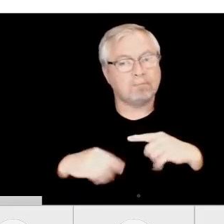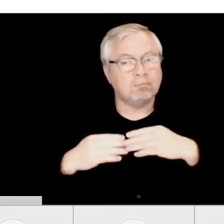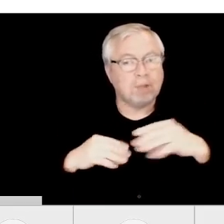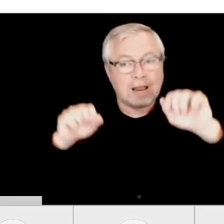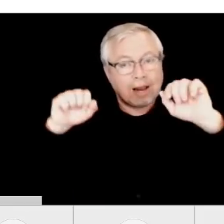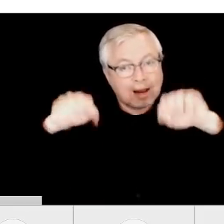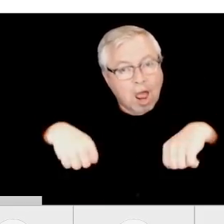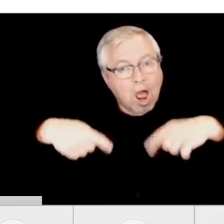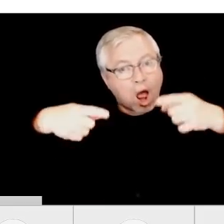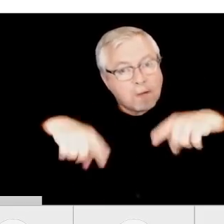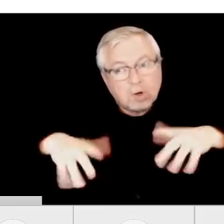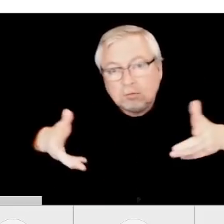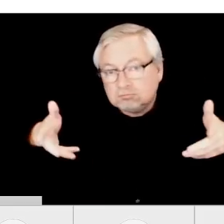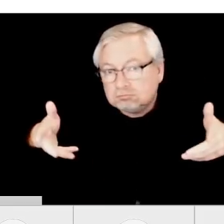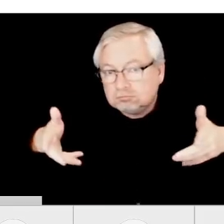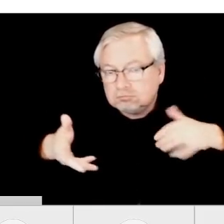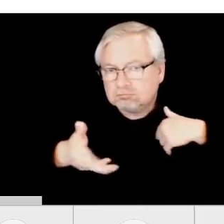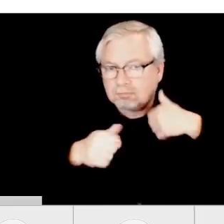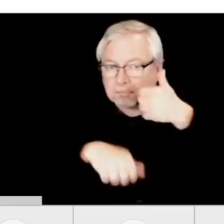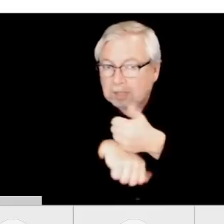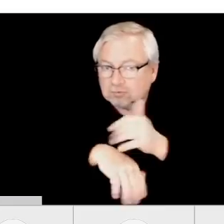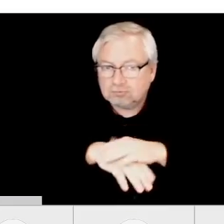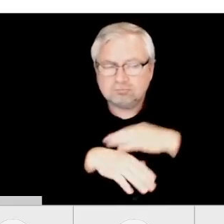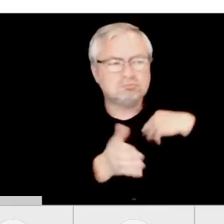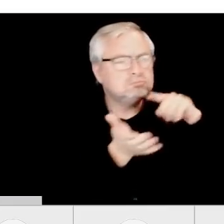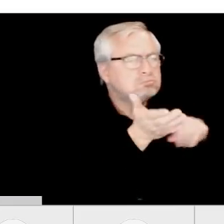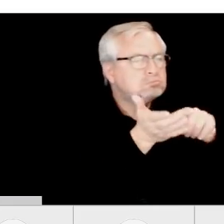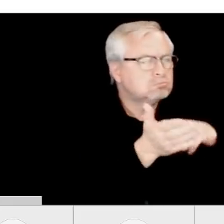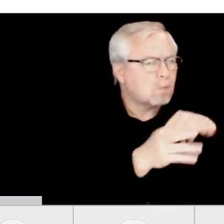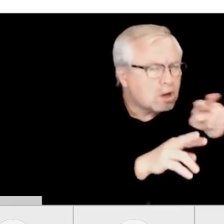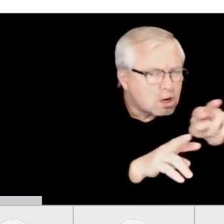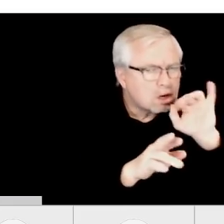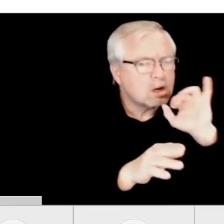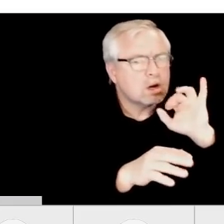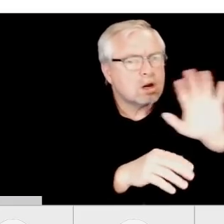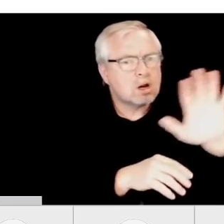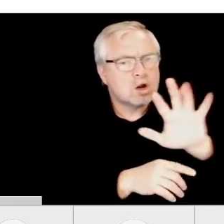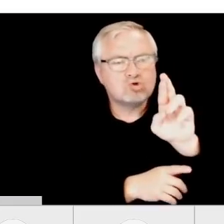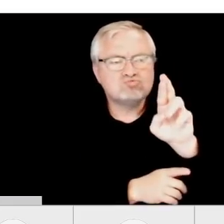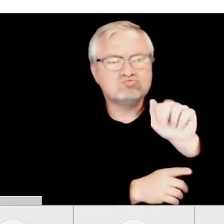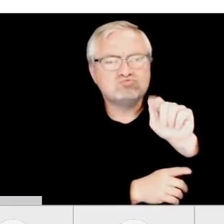understand about the rate of transmission of the disease, the rate